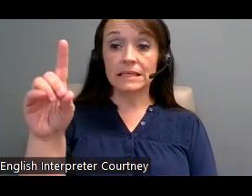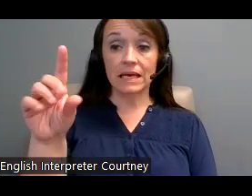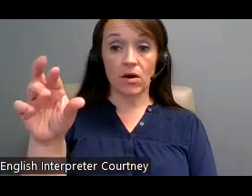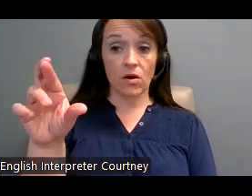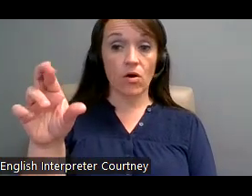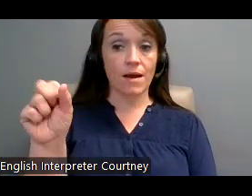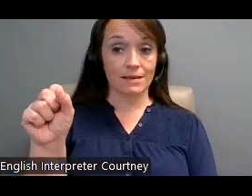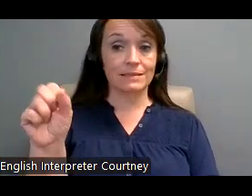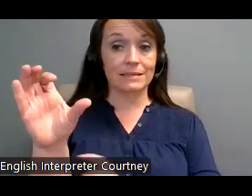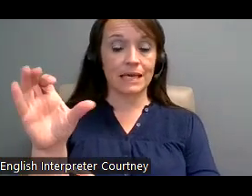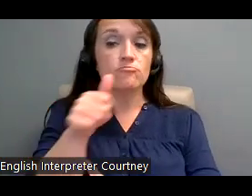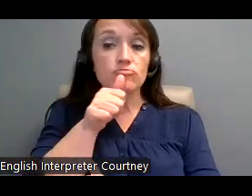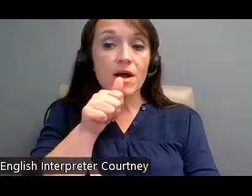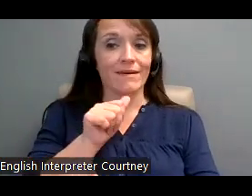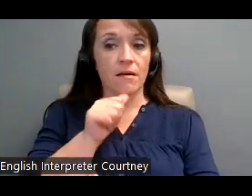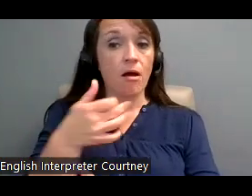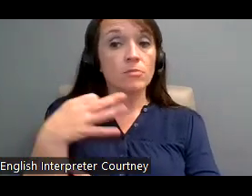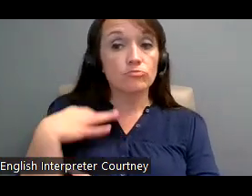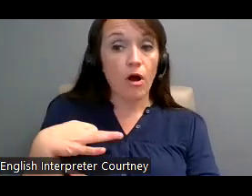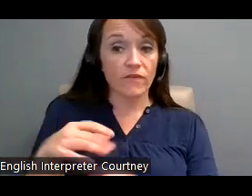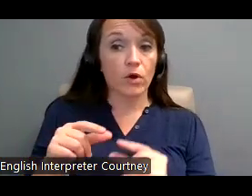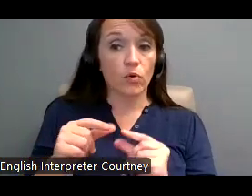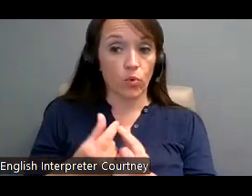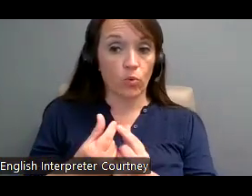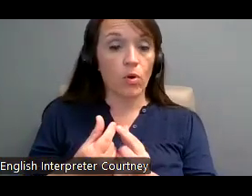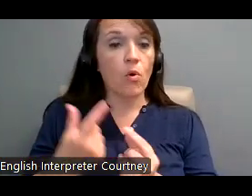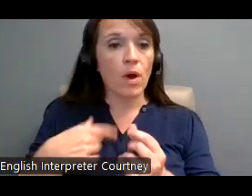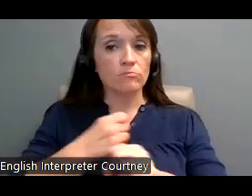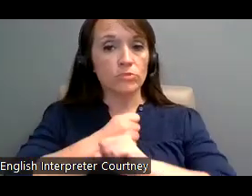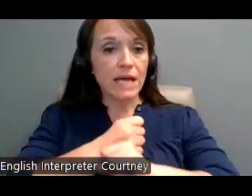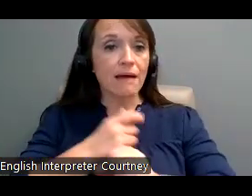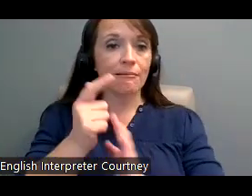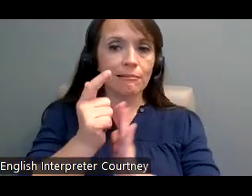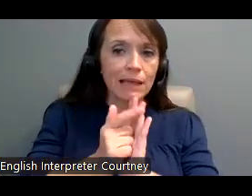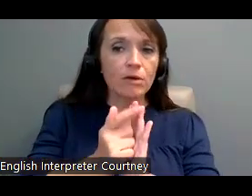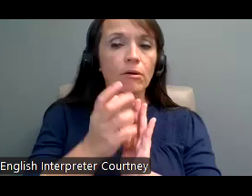private nonprofit, we protect the legal, civil, and human rights of people with disabilities,